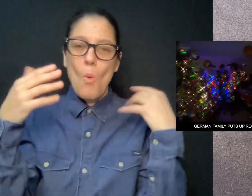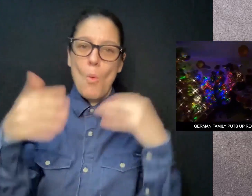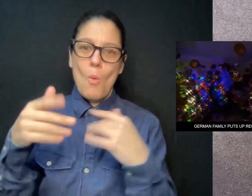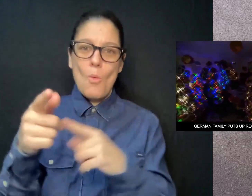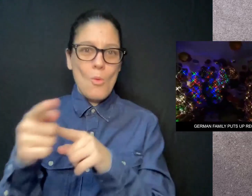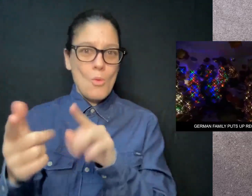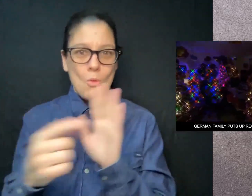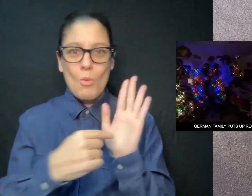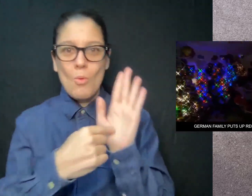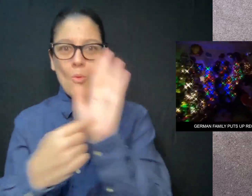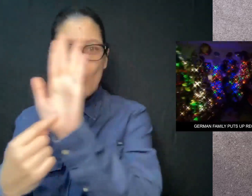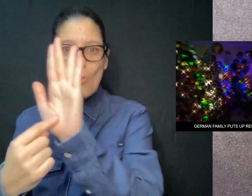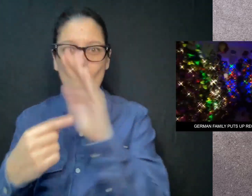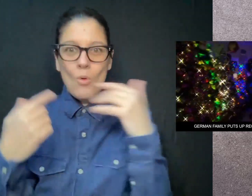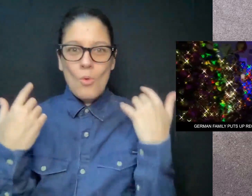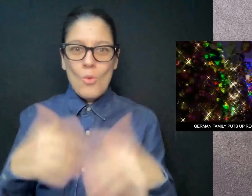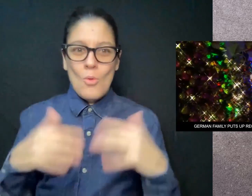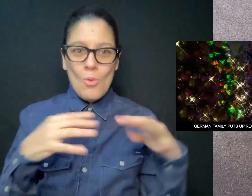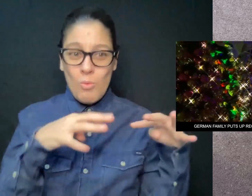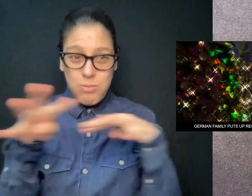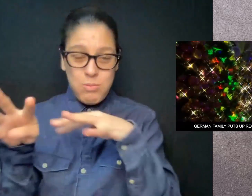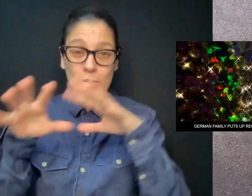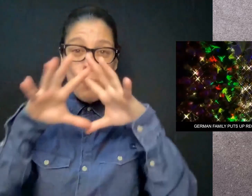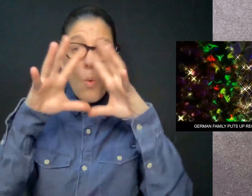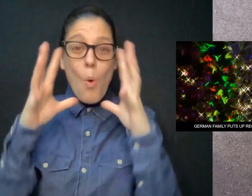they have become famous for their spectacular display